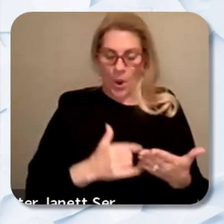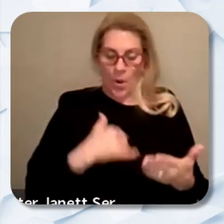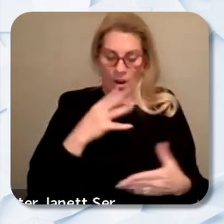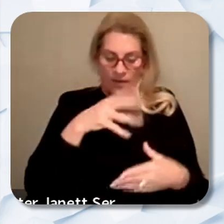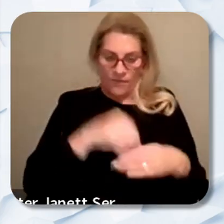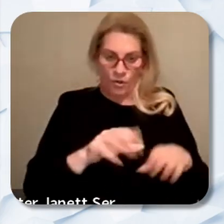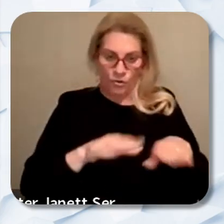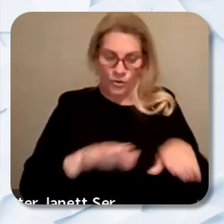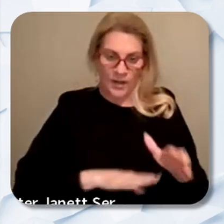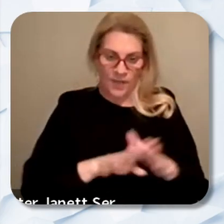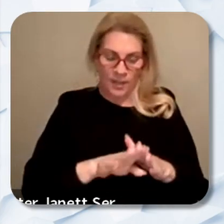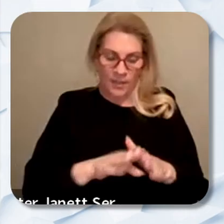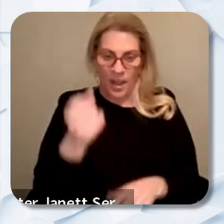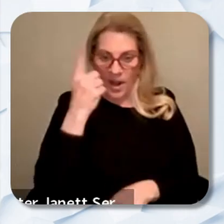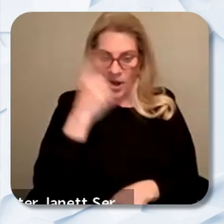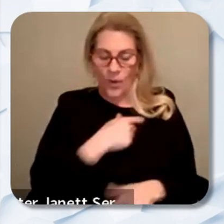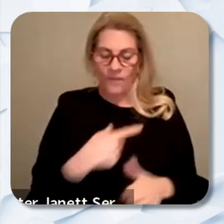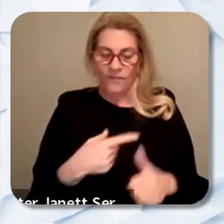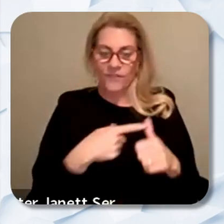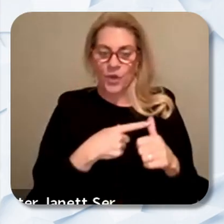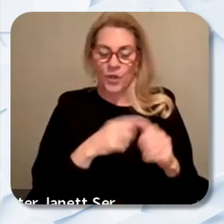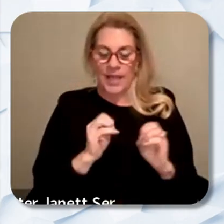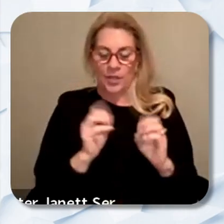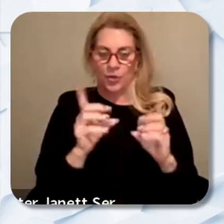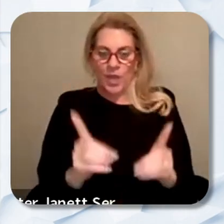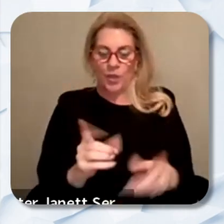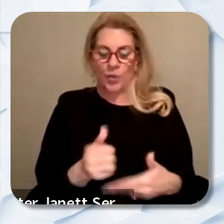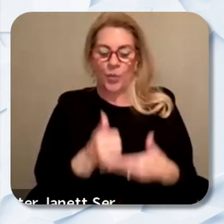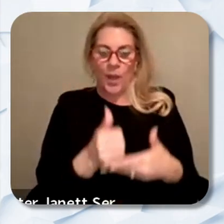that we're going to be the first teachers as or the first educators to help parents succeed or